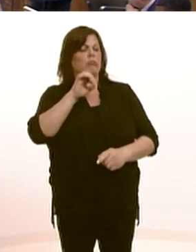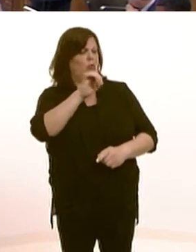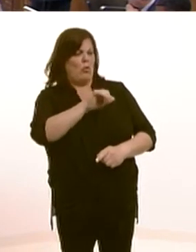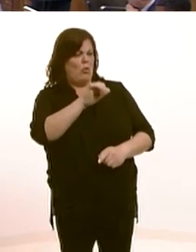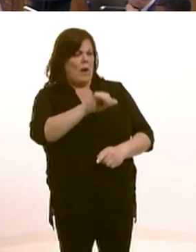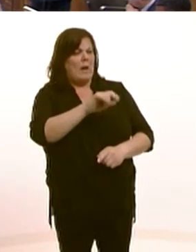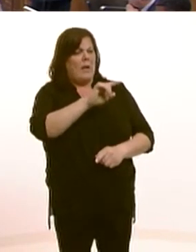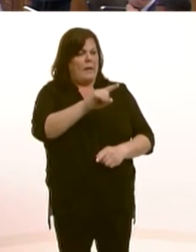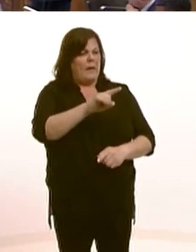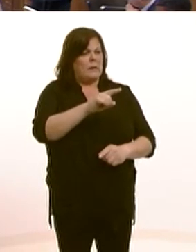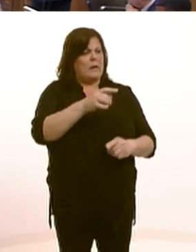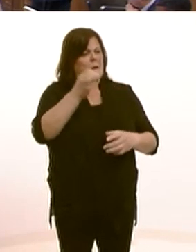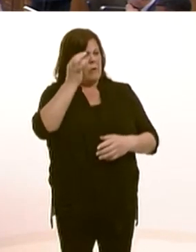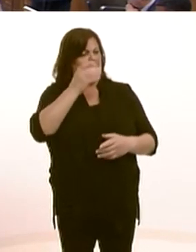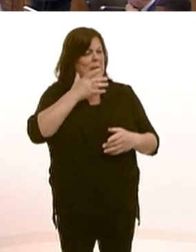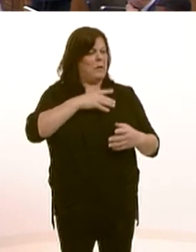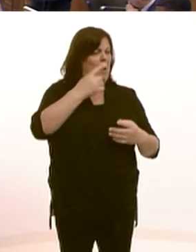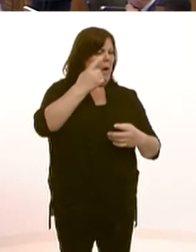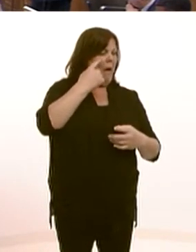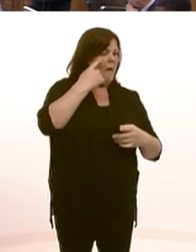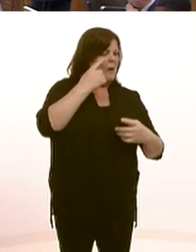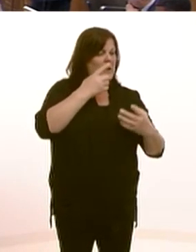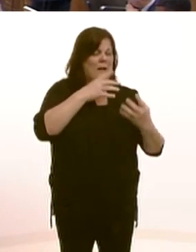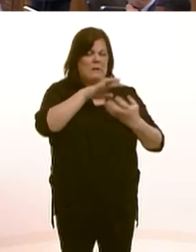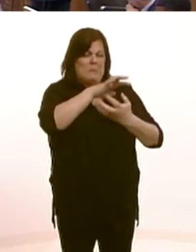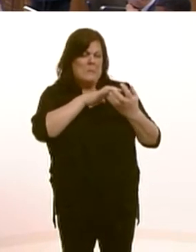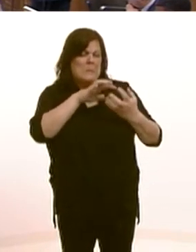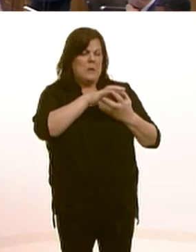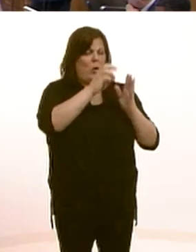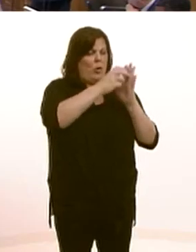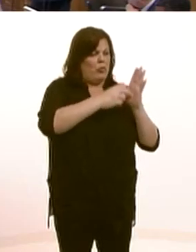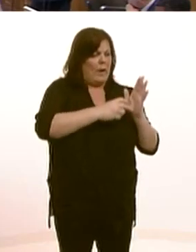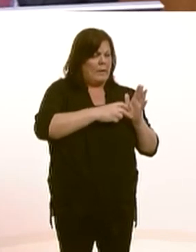contracts; that was one of the problems years ago where local companies could not bid.